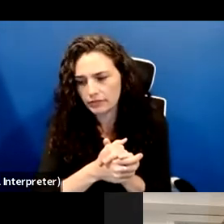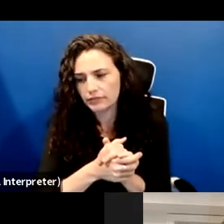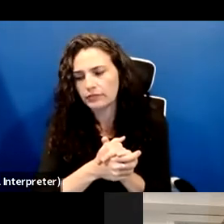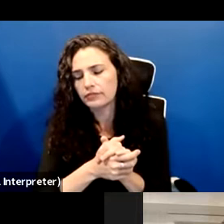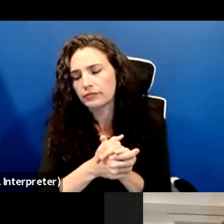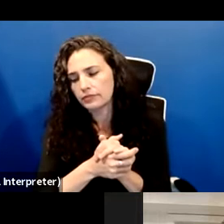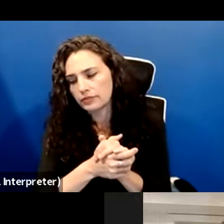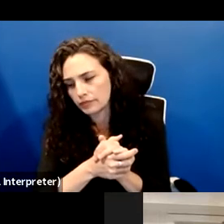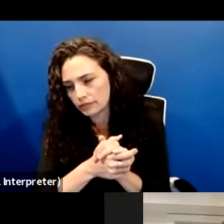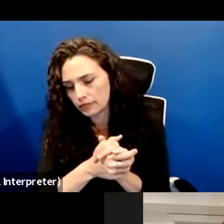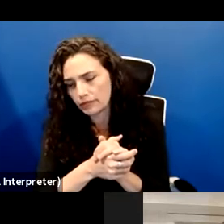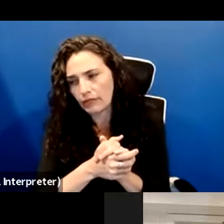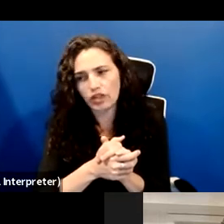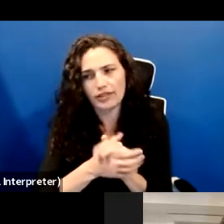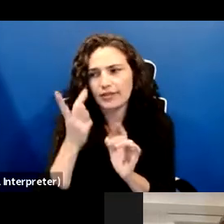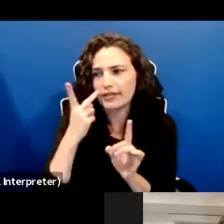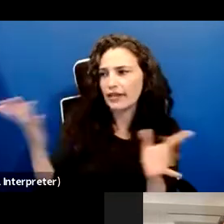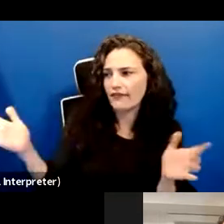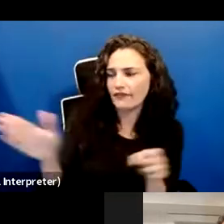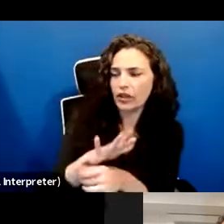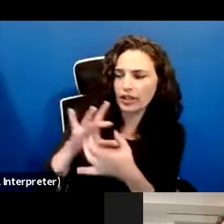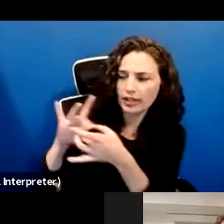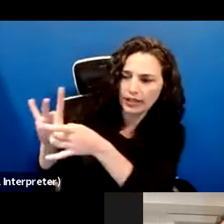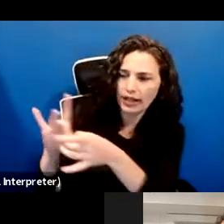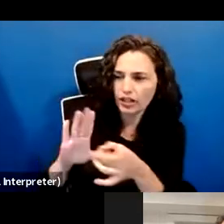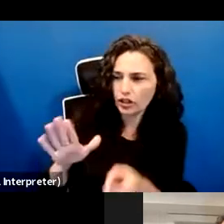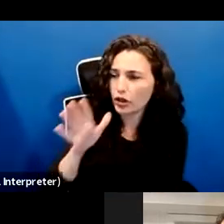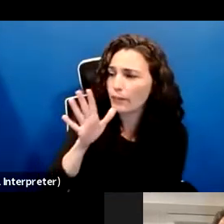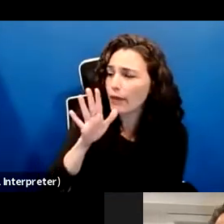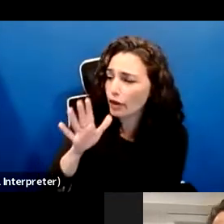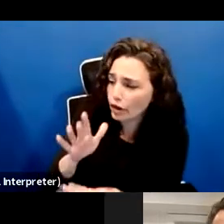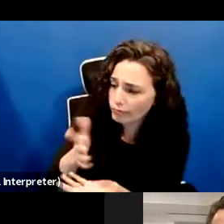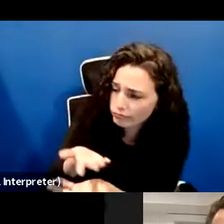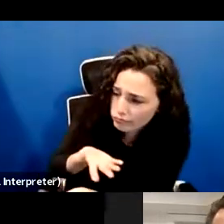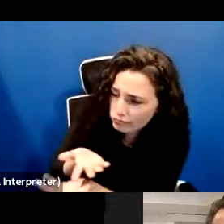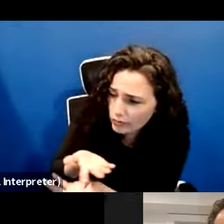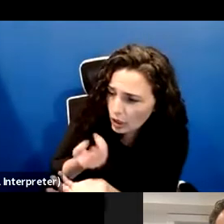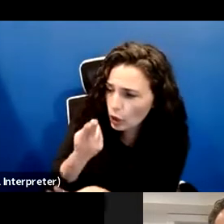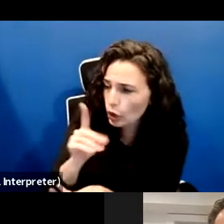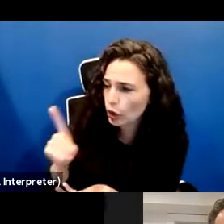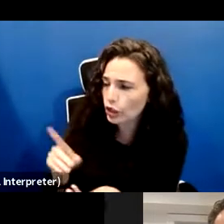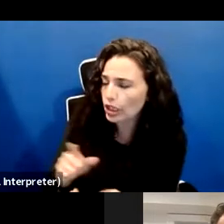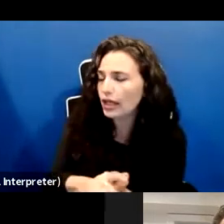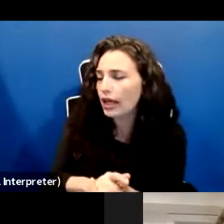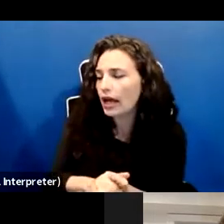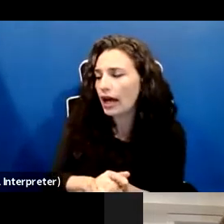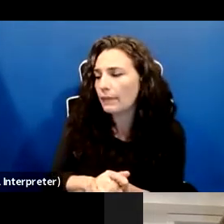But then, you know, there's this calling that in the ER, that is that she's missing,